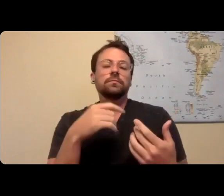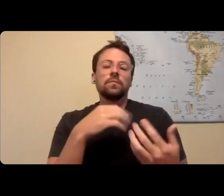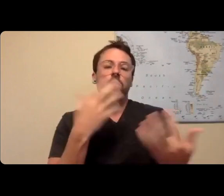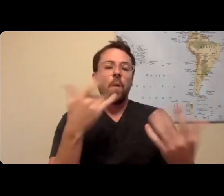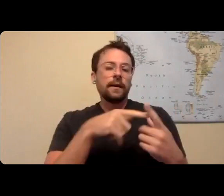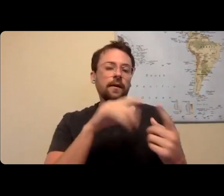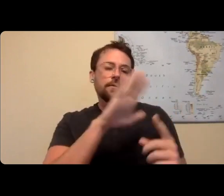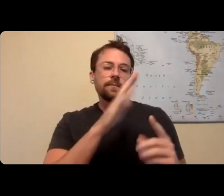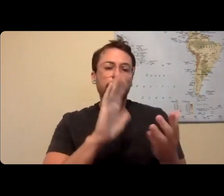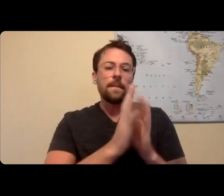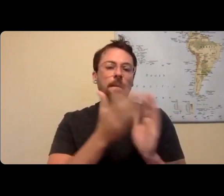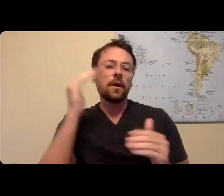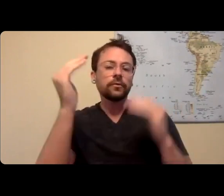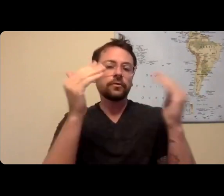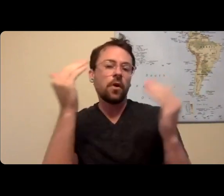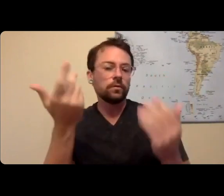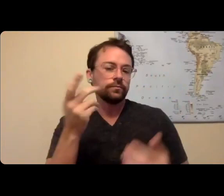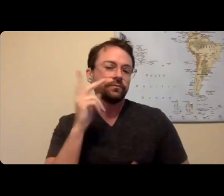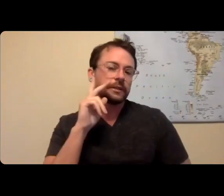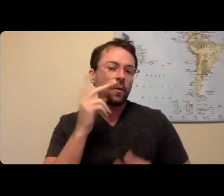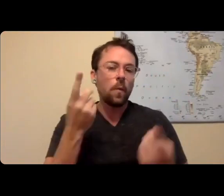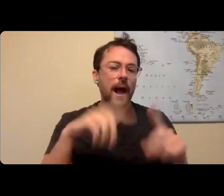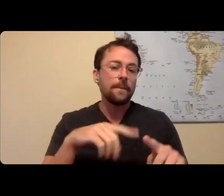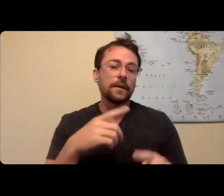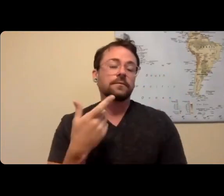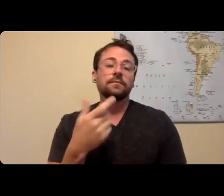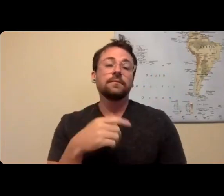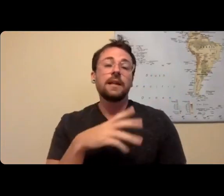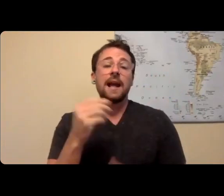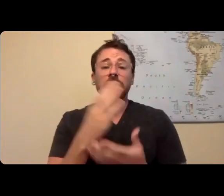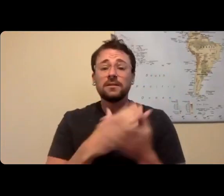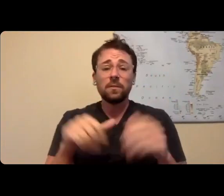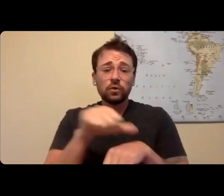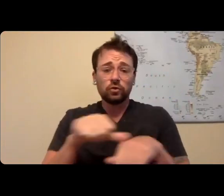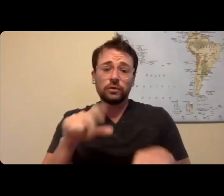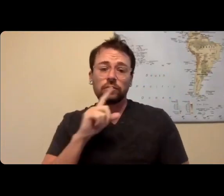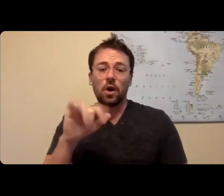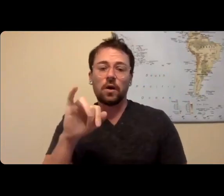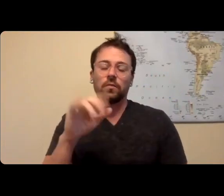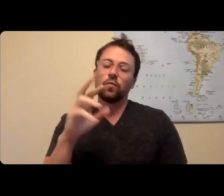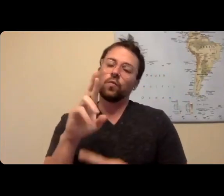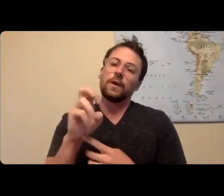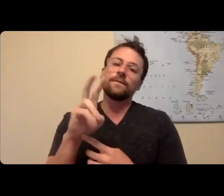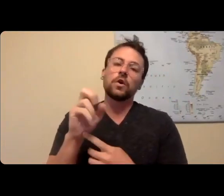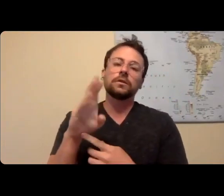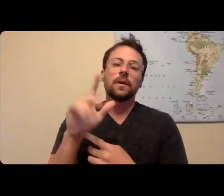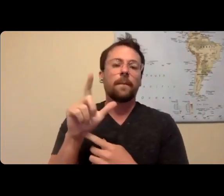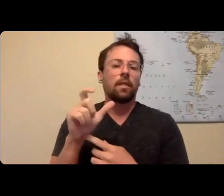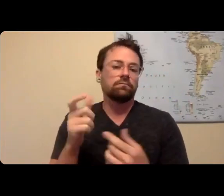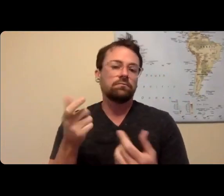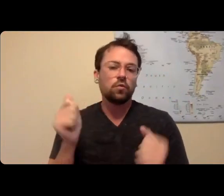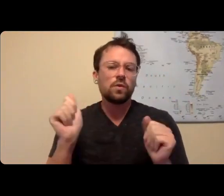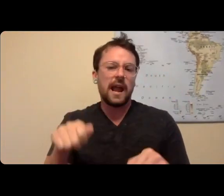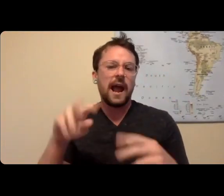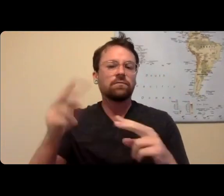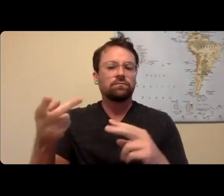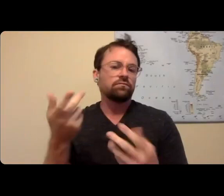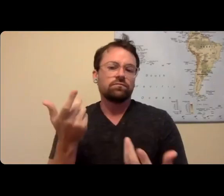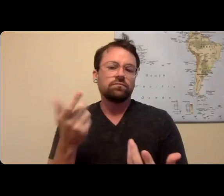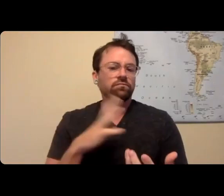So if that is a concern, it's really about letting the child become an adult to make